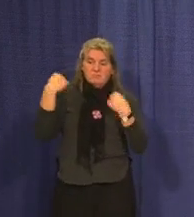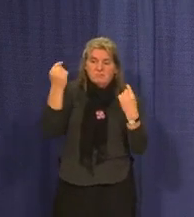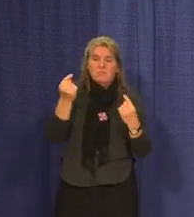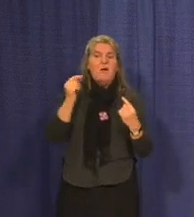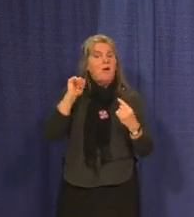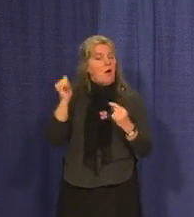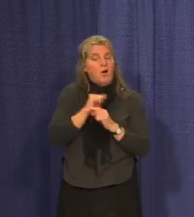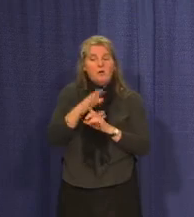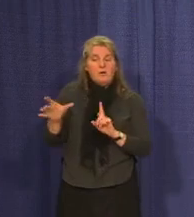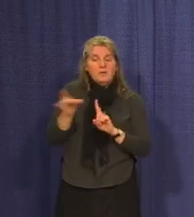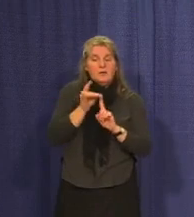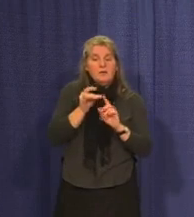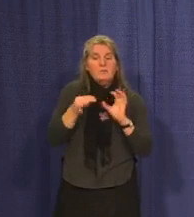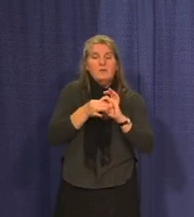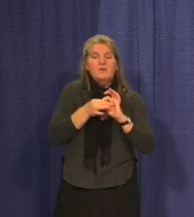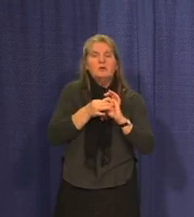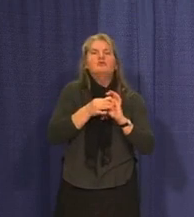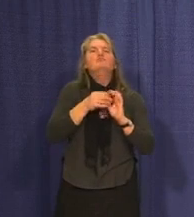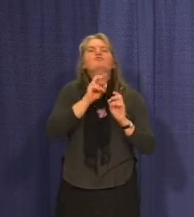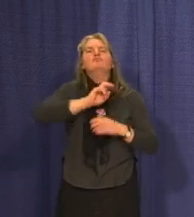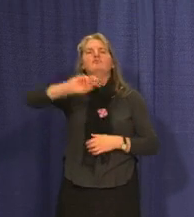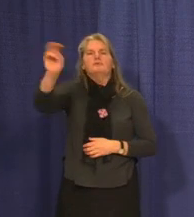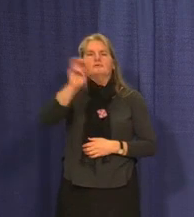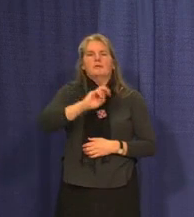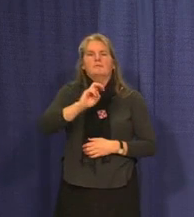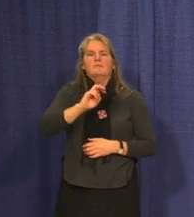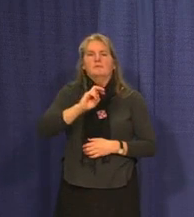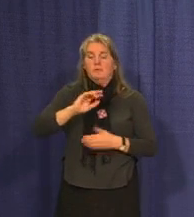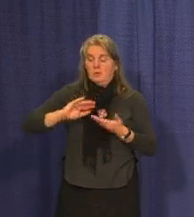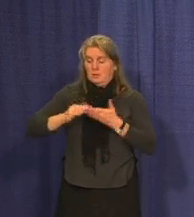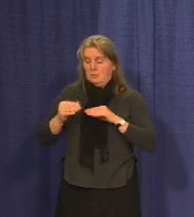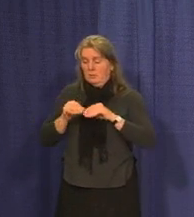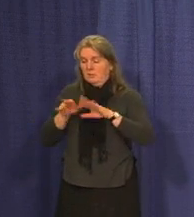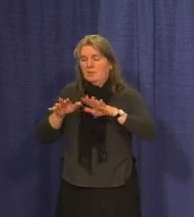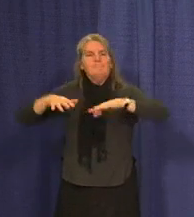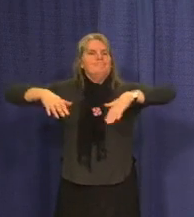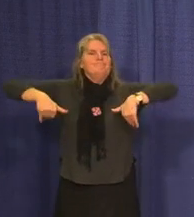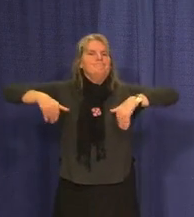that all our cases to date are linked to travel and we continue to have no evidence of community